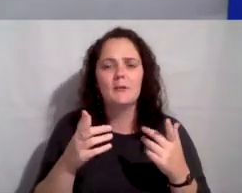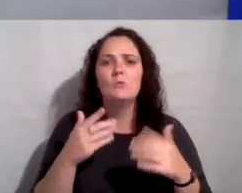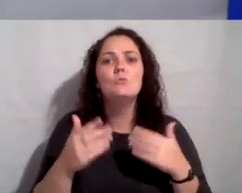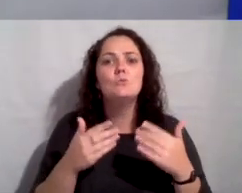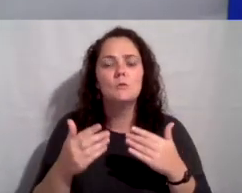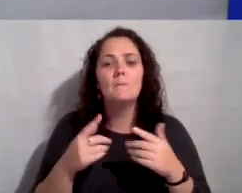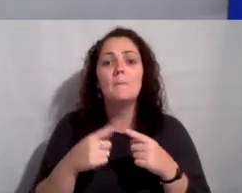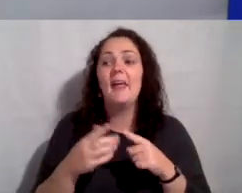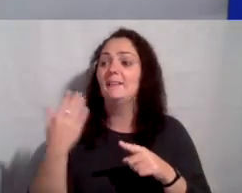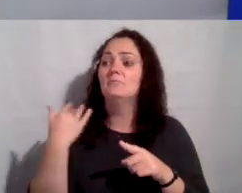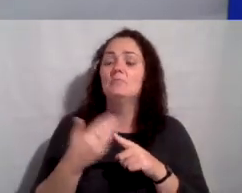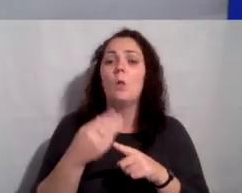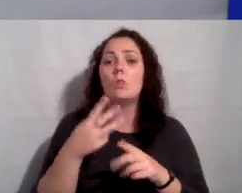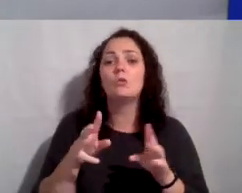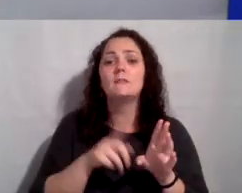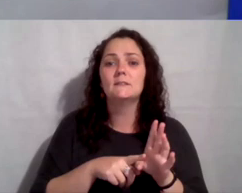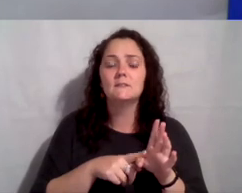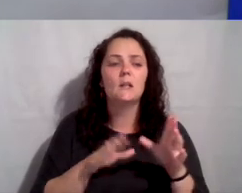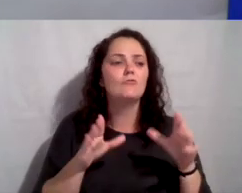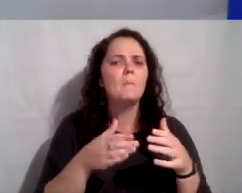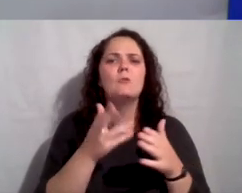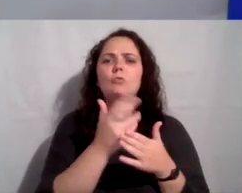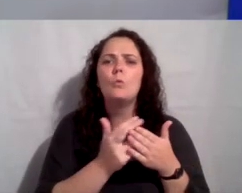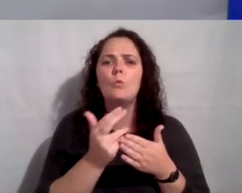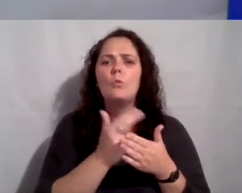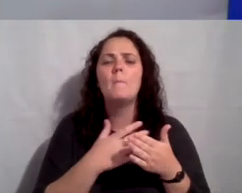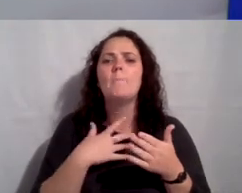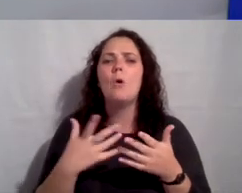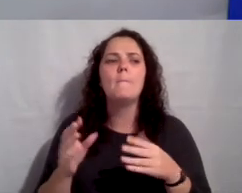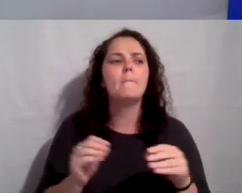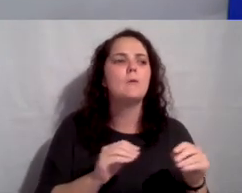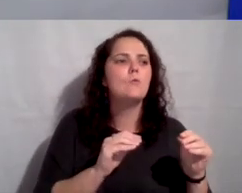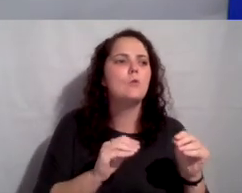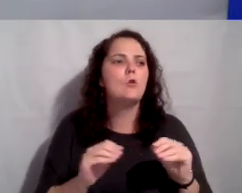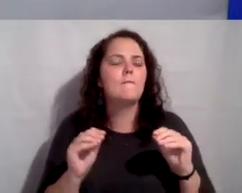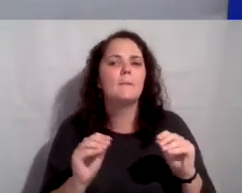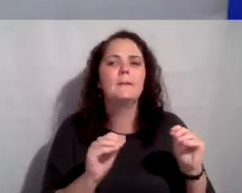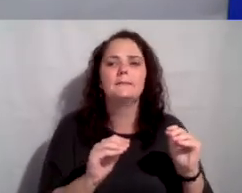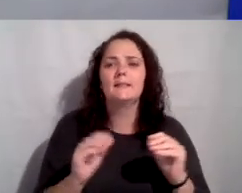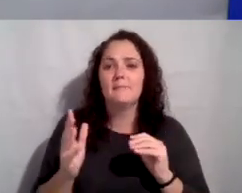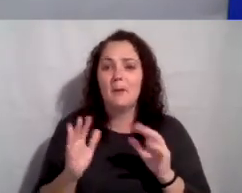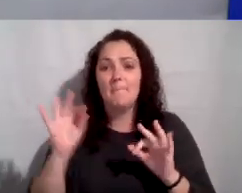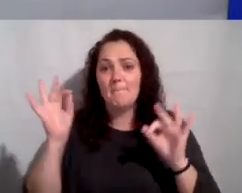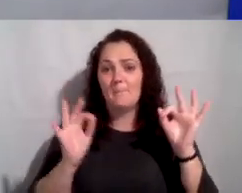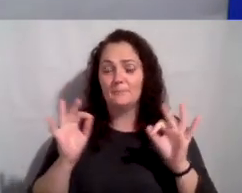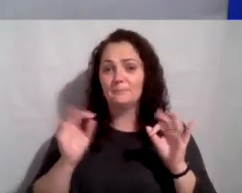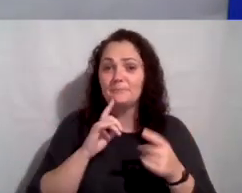in life drawing courses in groups, there has been movement in the pose so the models will be moving constantly